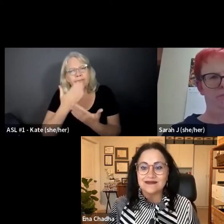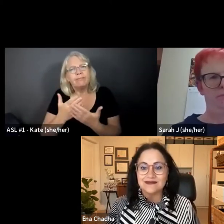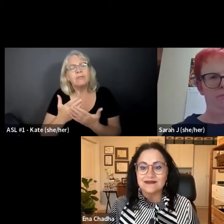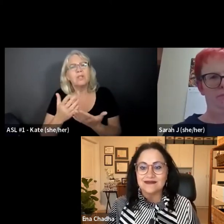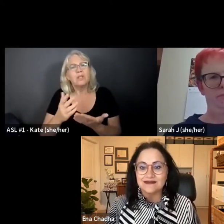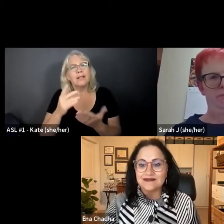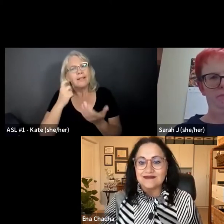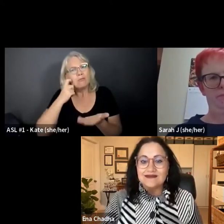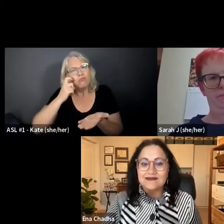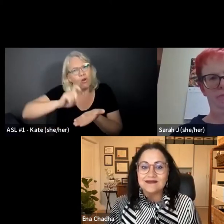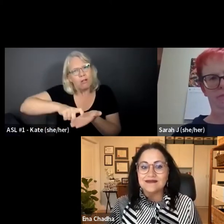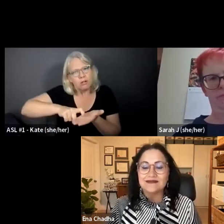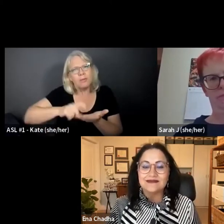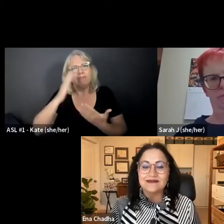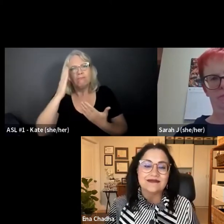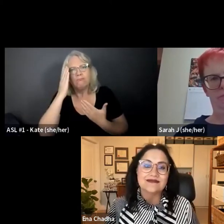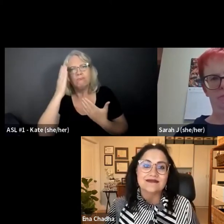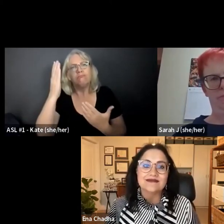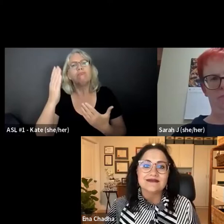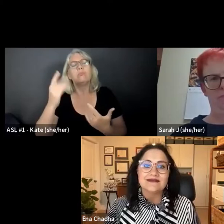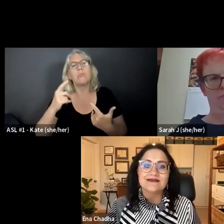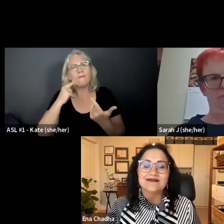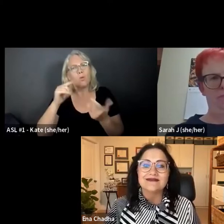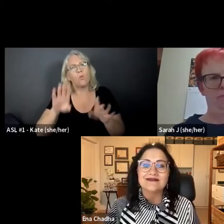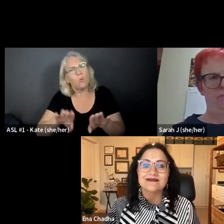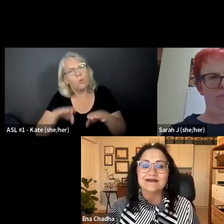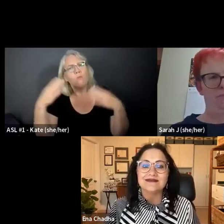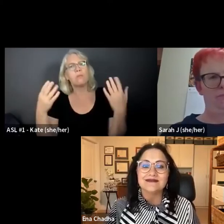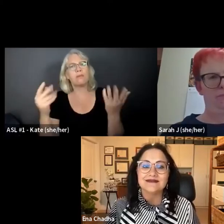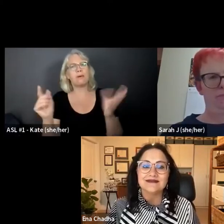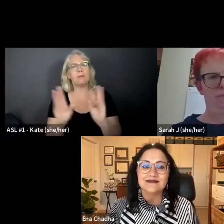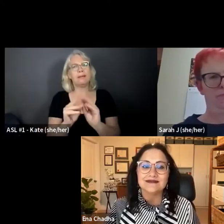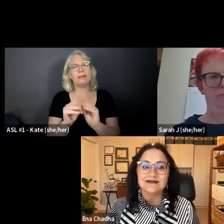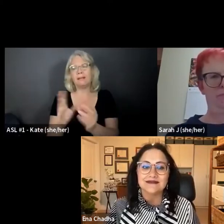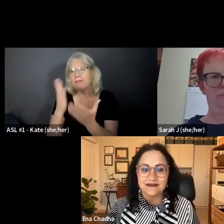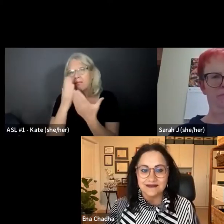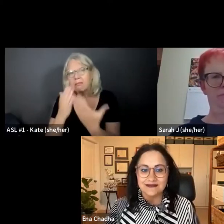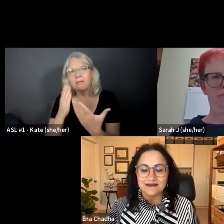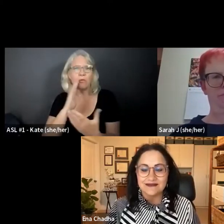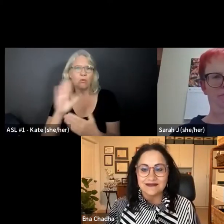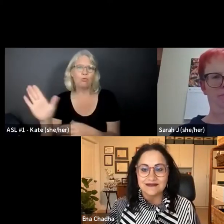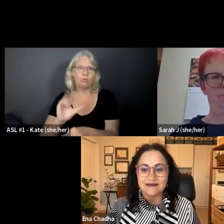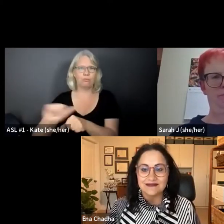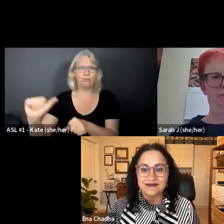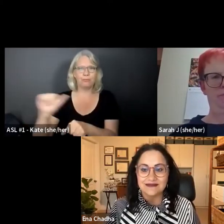AND FOR THEIR EFFORTS. I'M DOUGLAS WAXMAN.